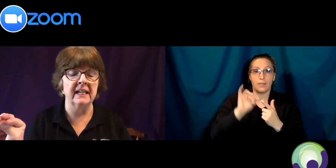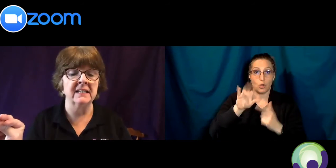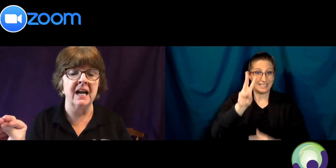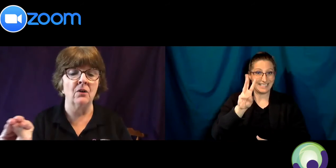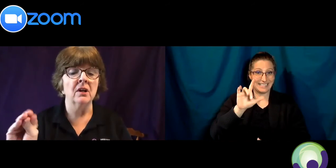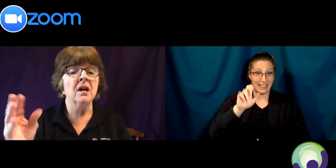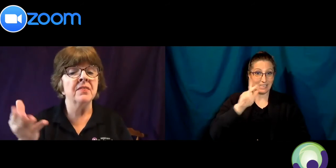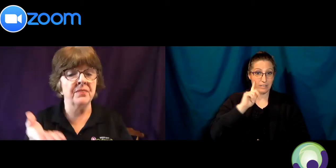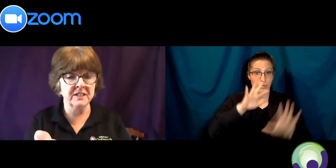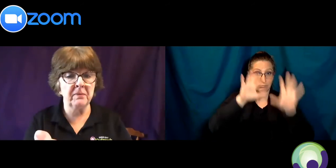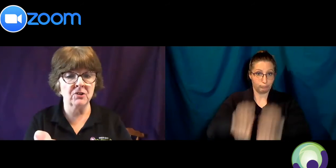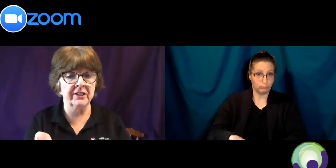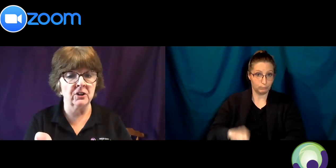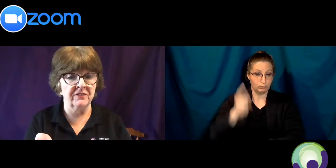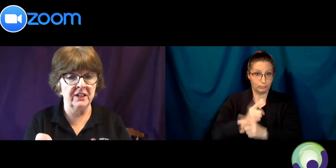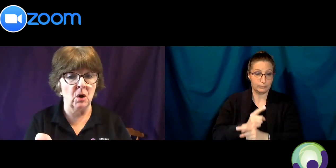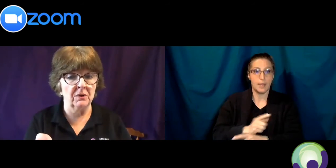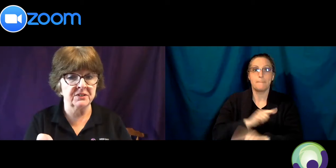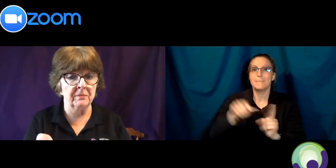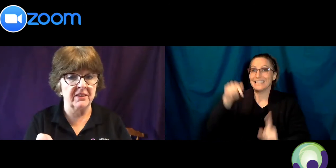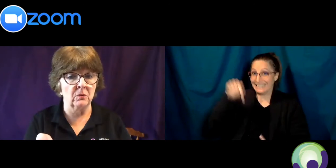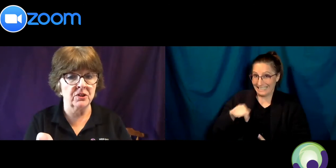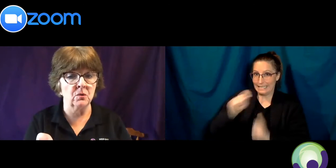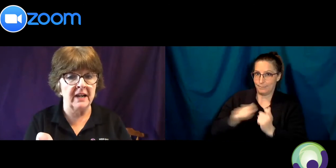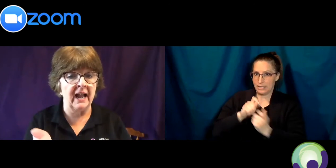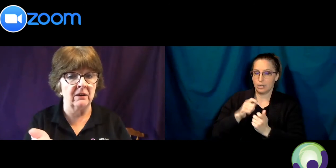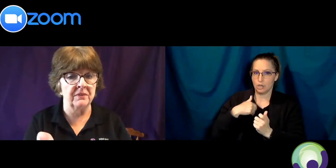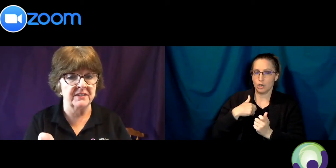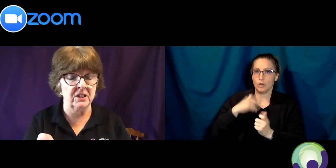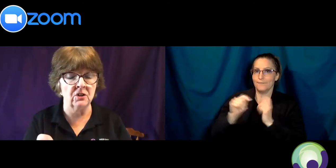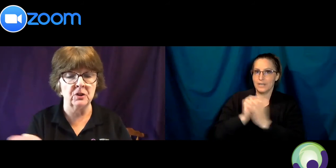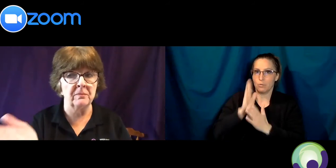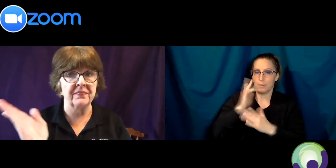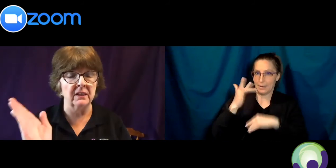down. This particular video will still be there with you and I, with this interview but the links